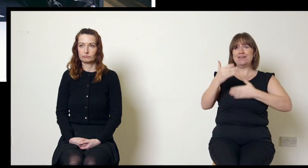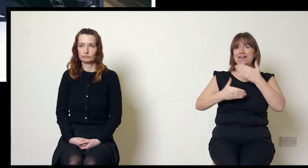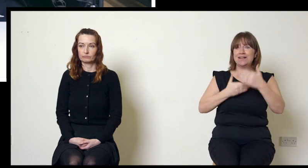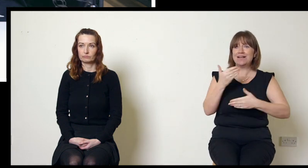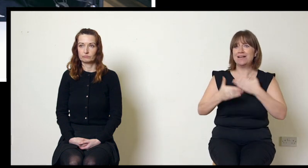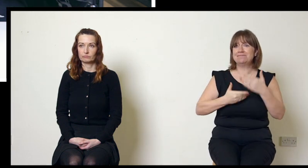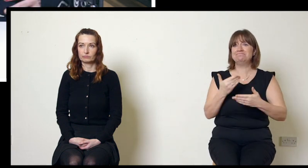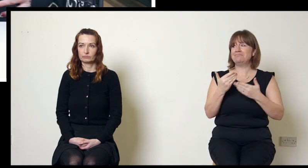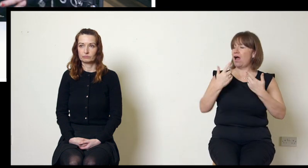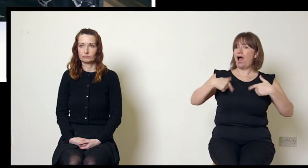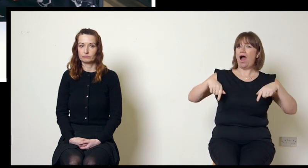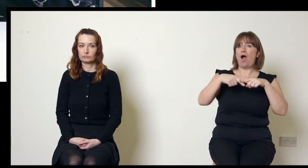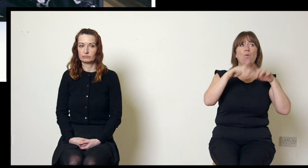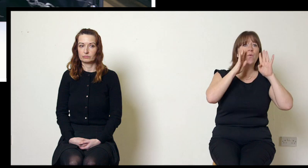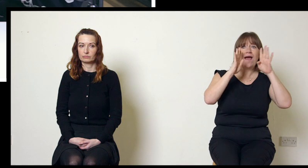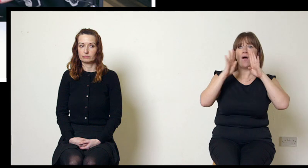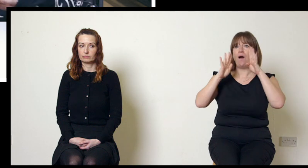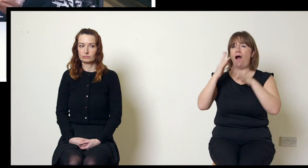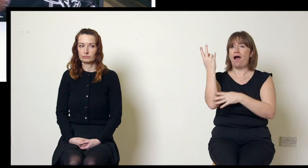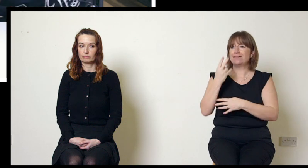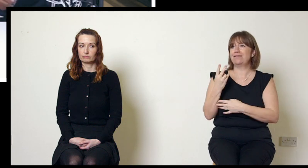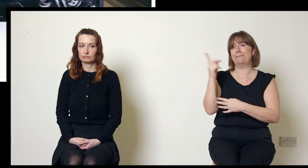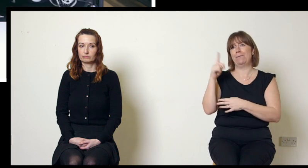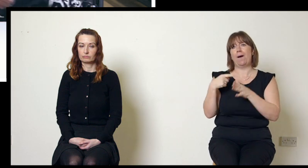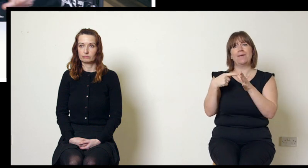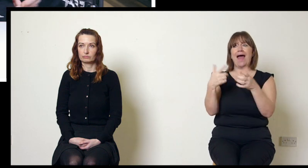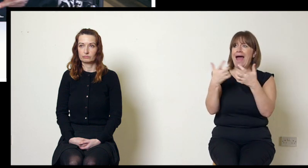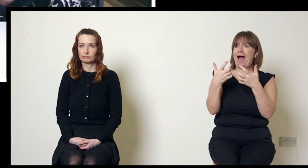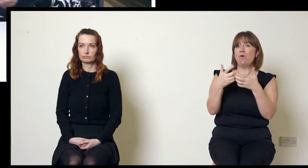our call outs for artists, people can apply via written application,